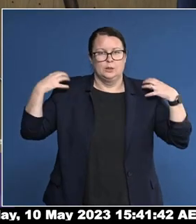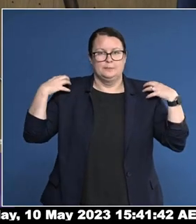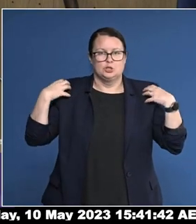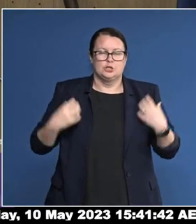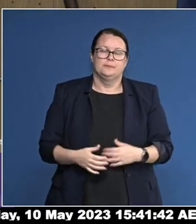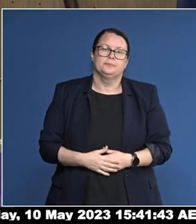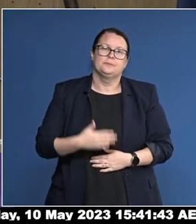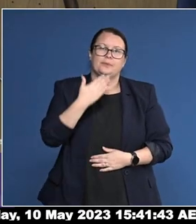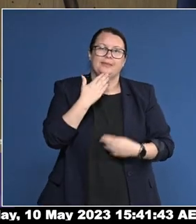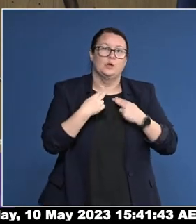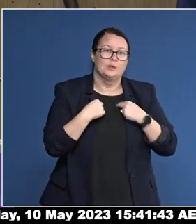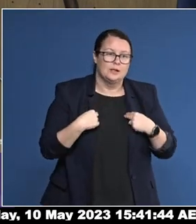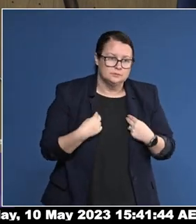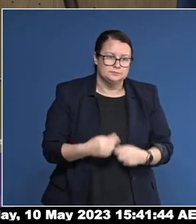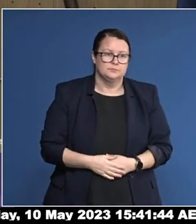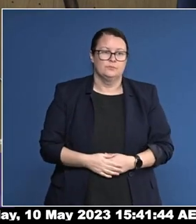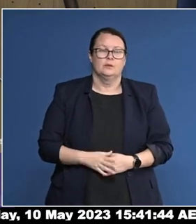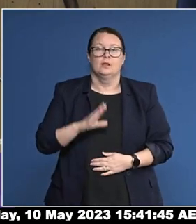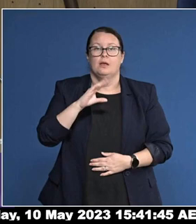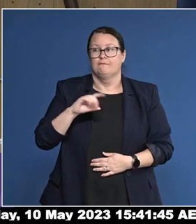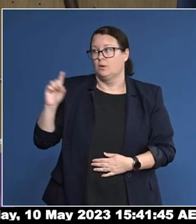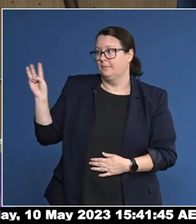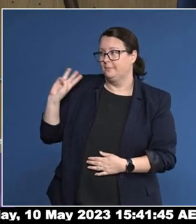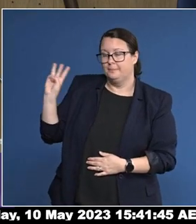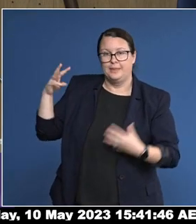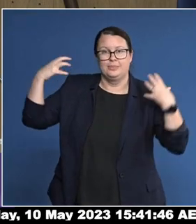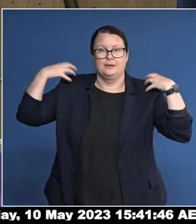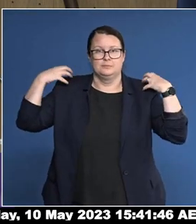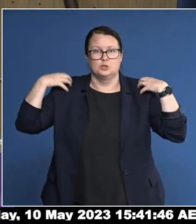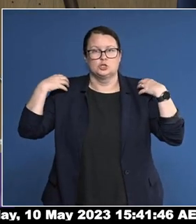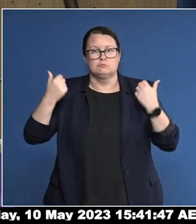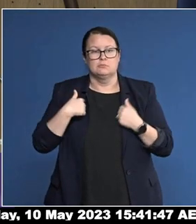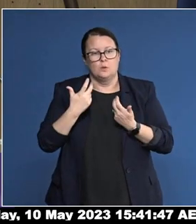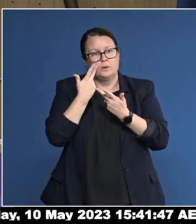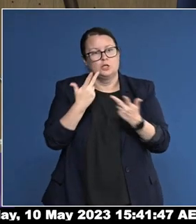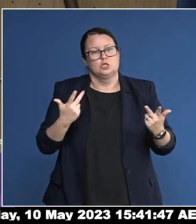On behalf of the Commissioners, I express our appreciation to all those who have been